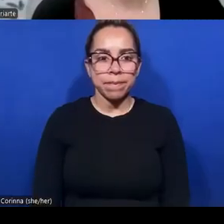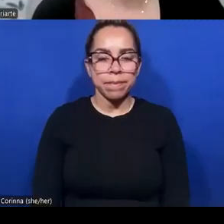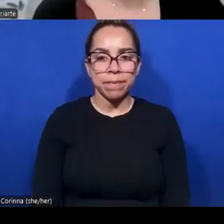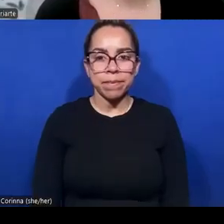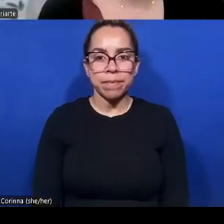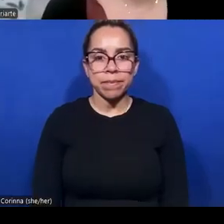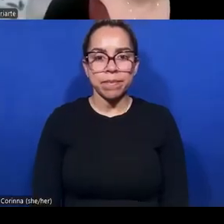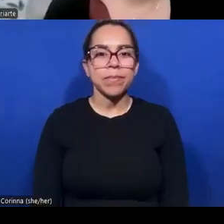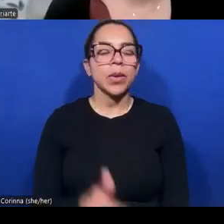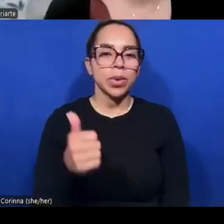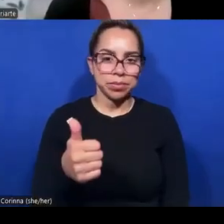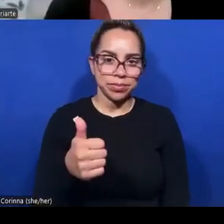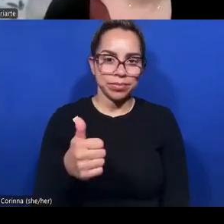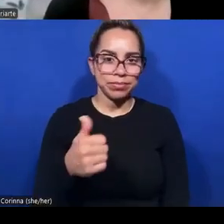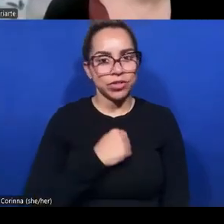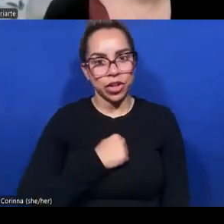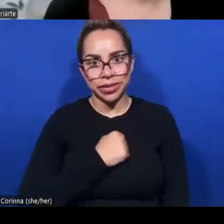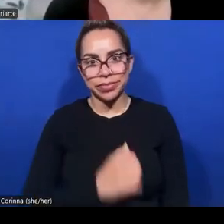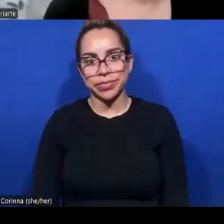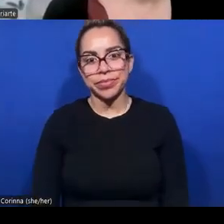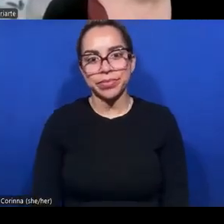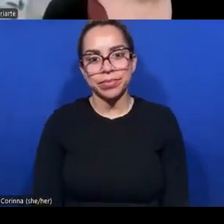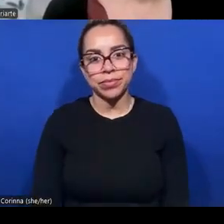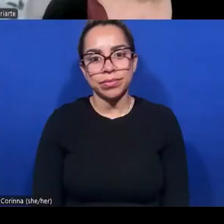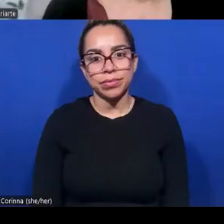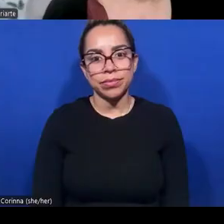Okay. Here we go. Sorry about that.